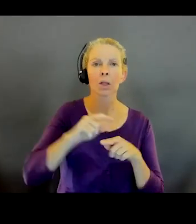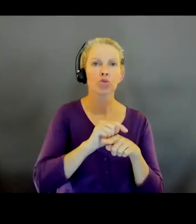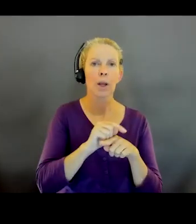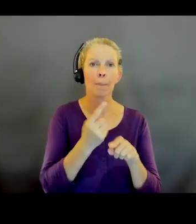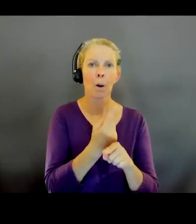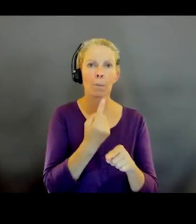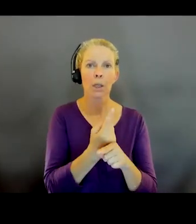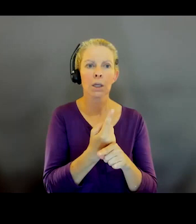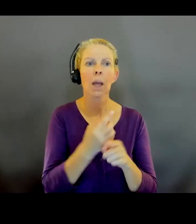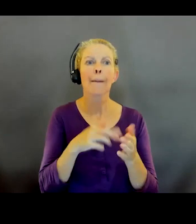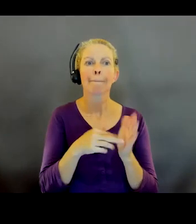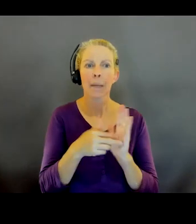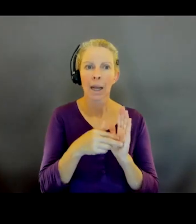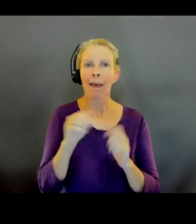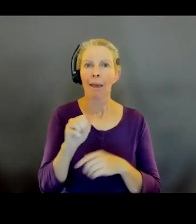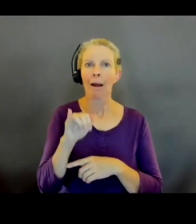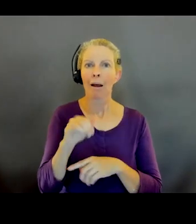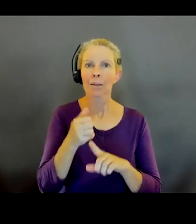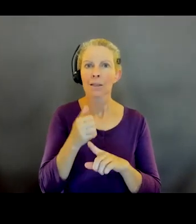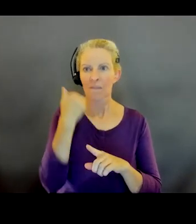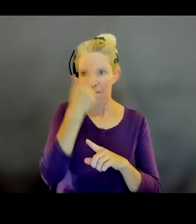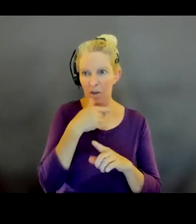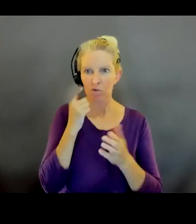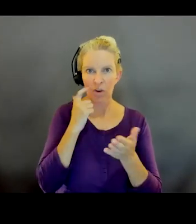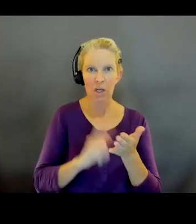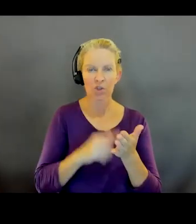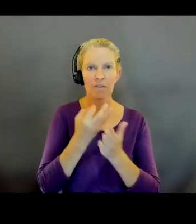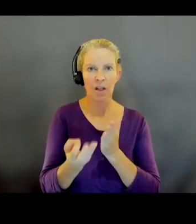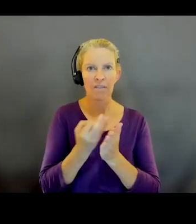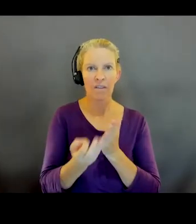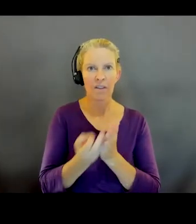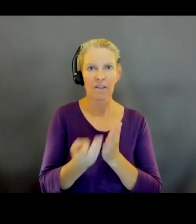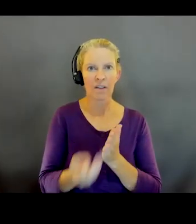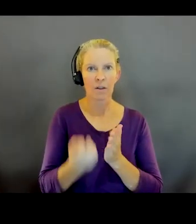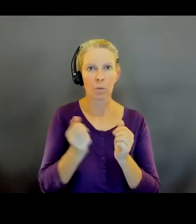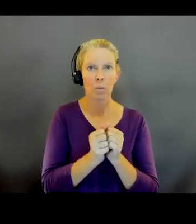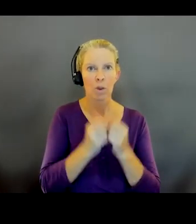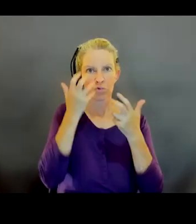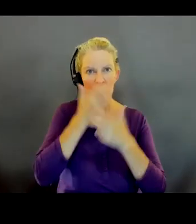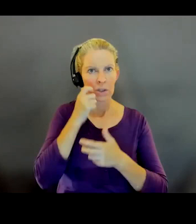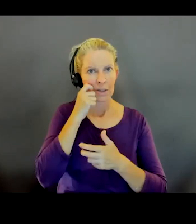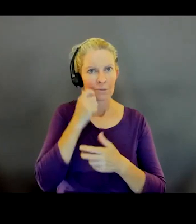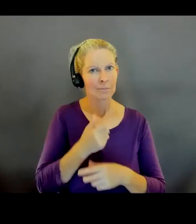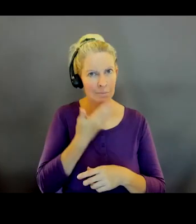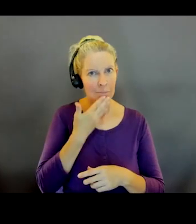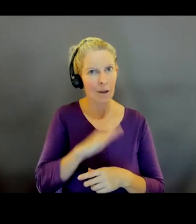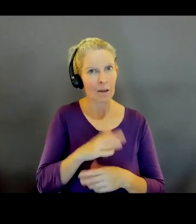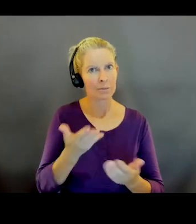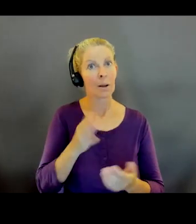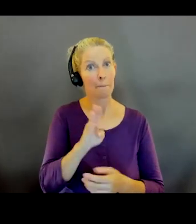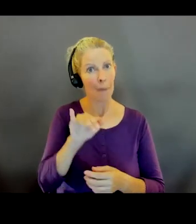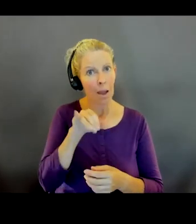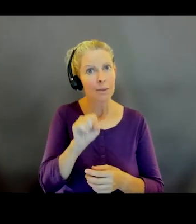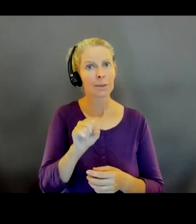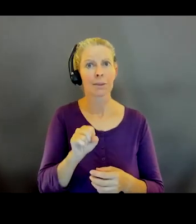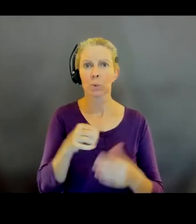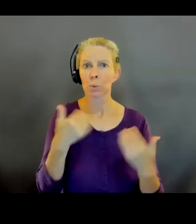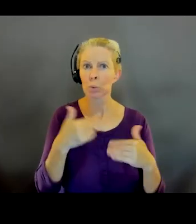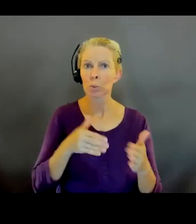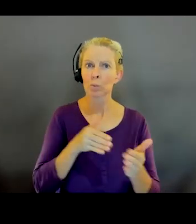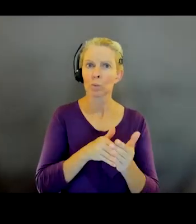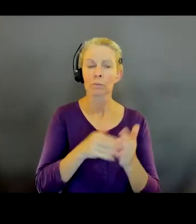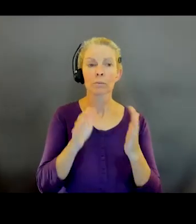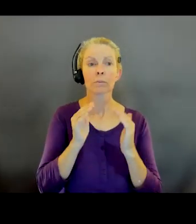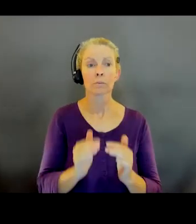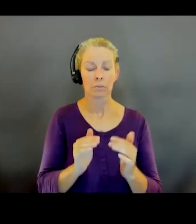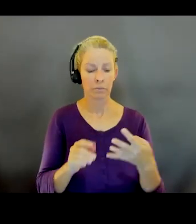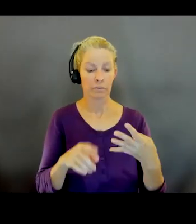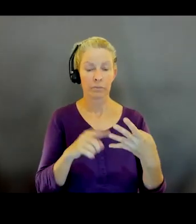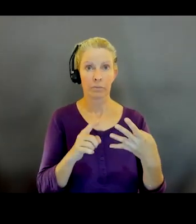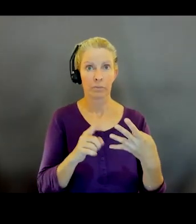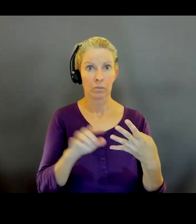and so the facial recognition was failing. that's bad. Bank loan approvals. There have been cases